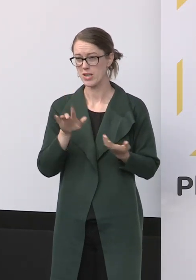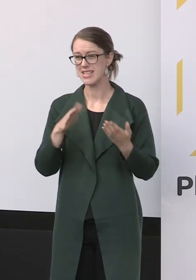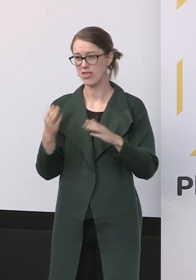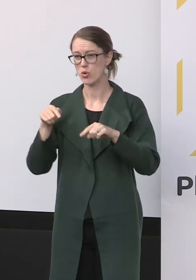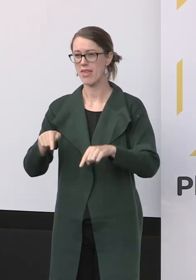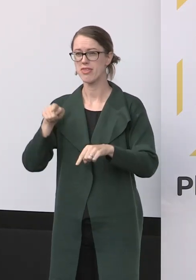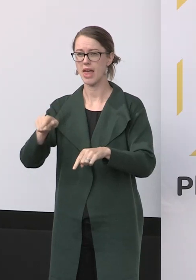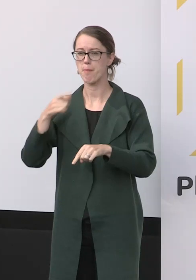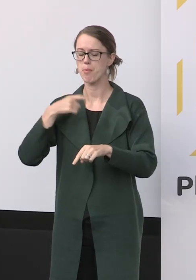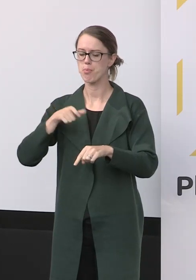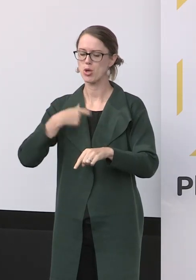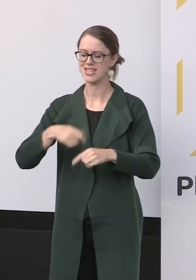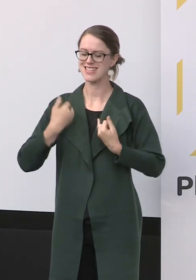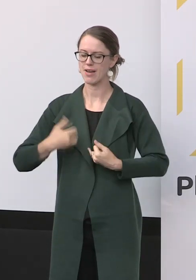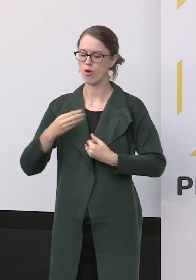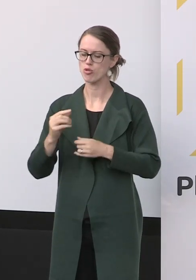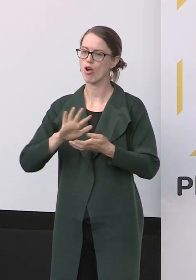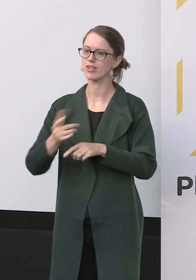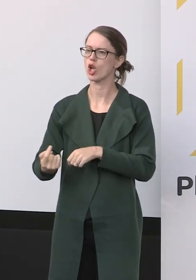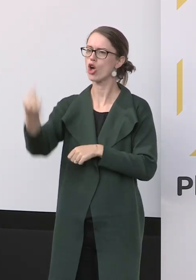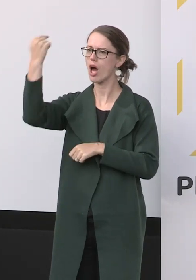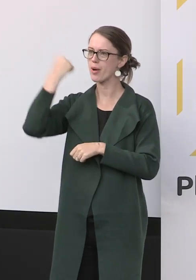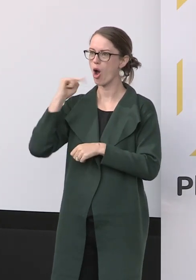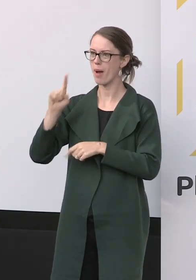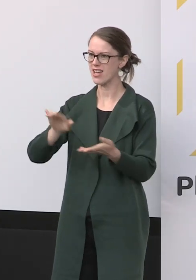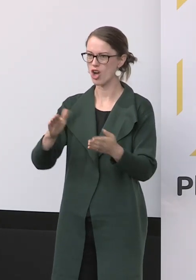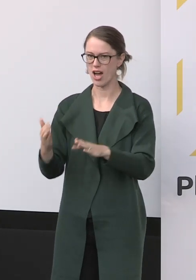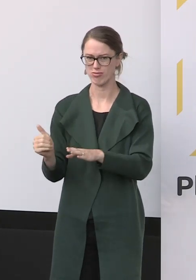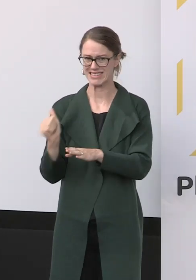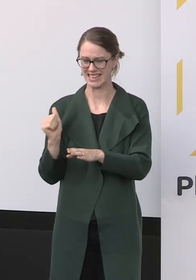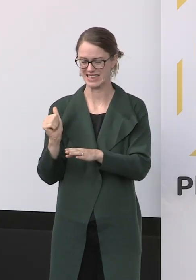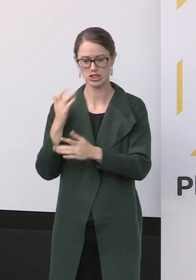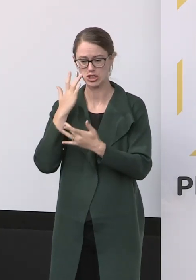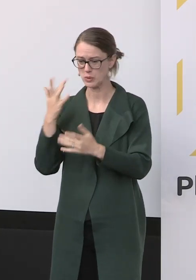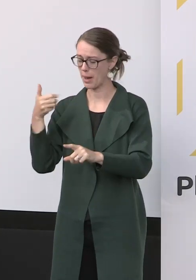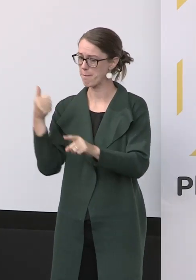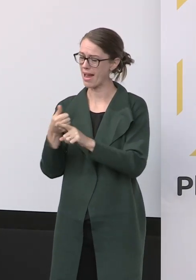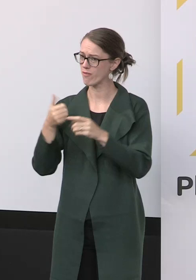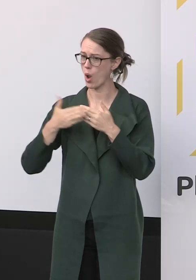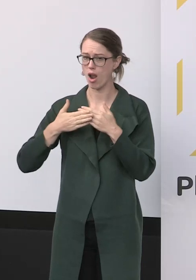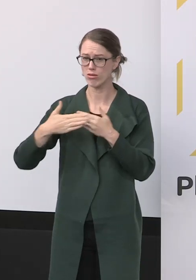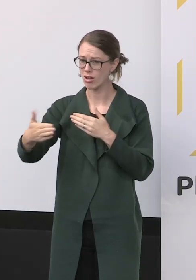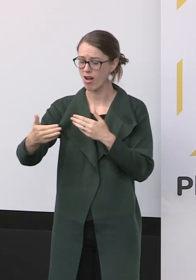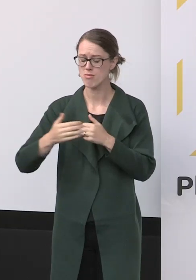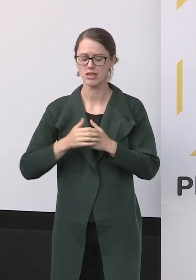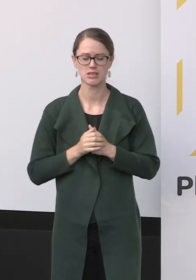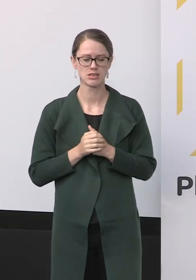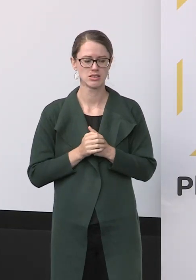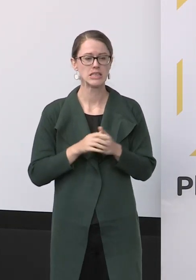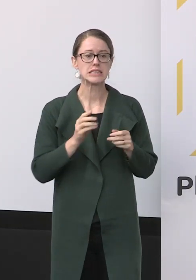even say the announcement of a further death today from an infection that happened some time ago shows just how long